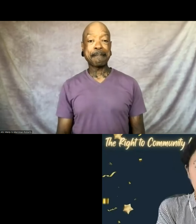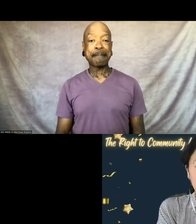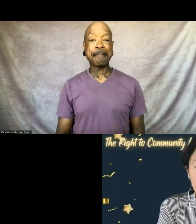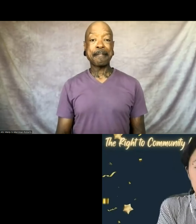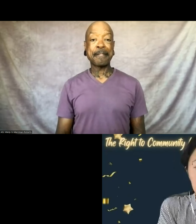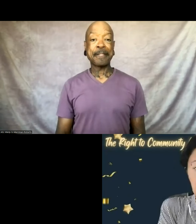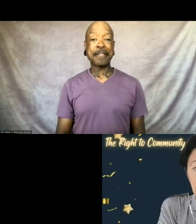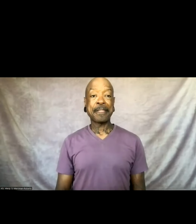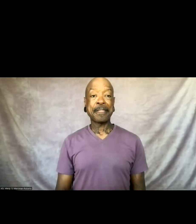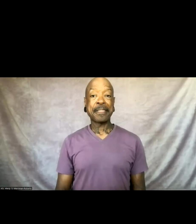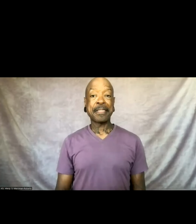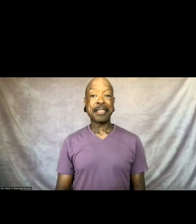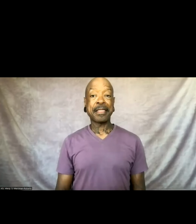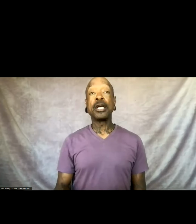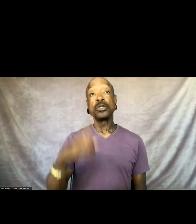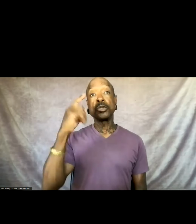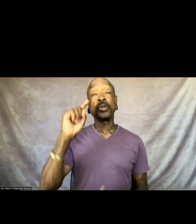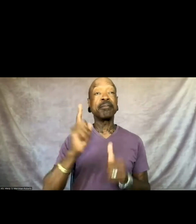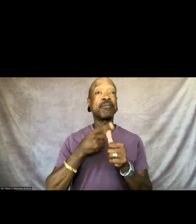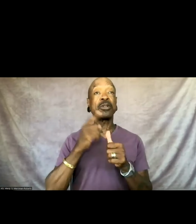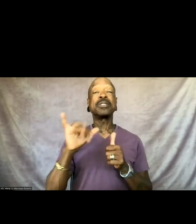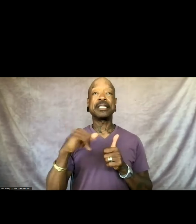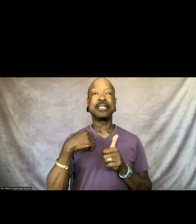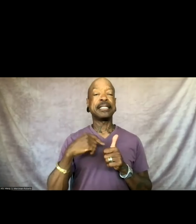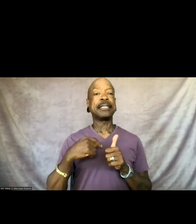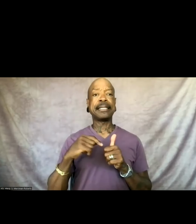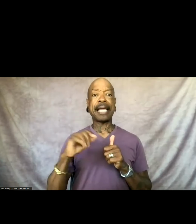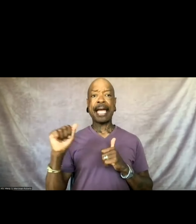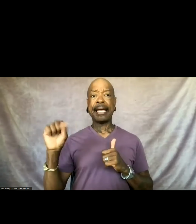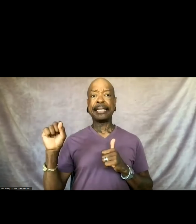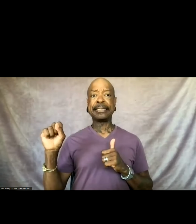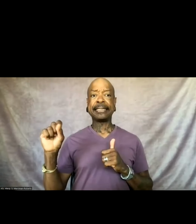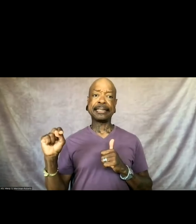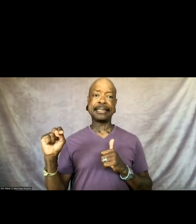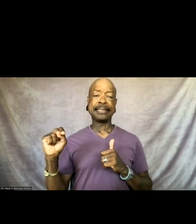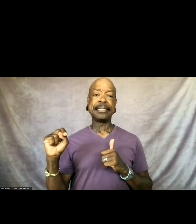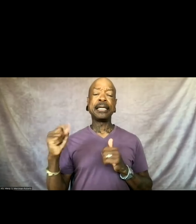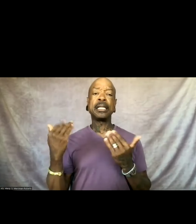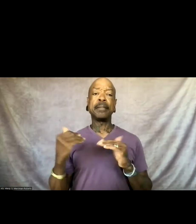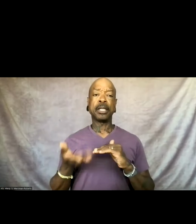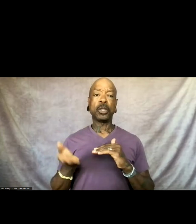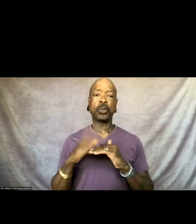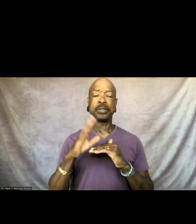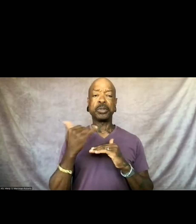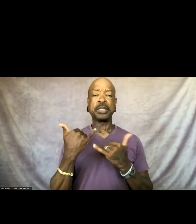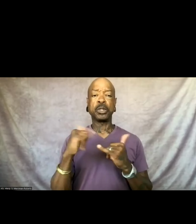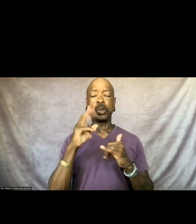upcoming policy changes. » TIFFANY HUYENH-CHO: Yeah.